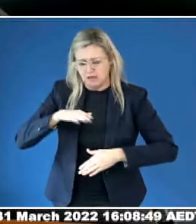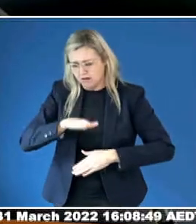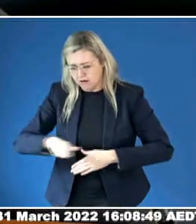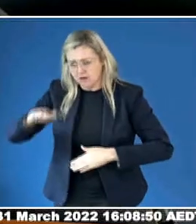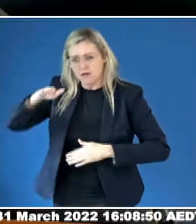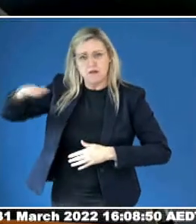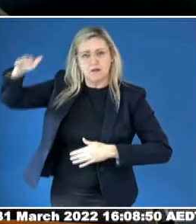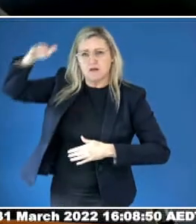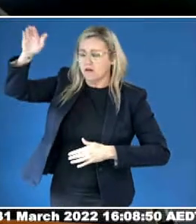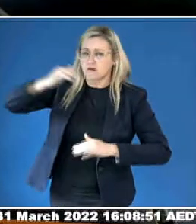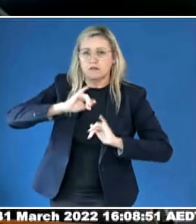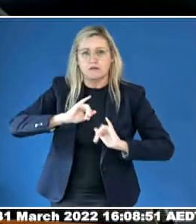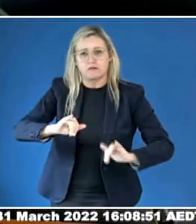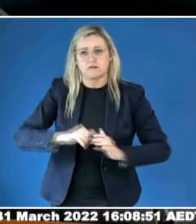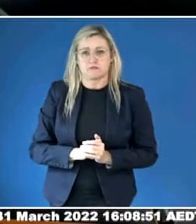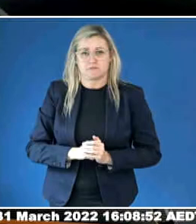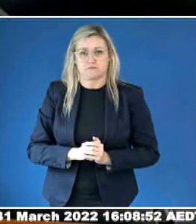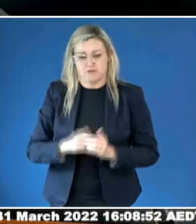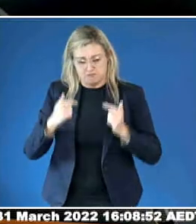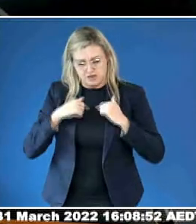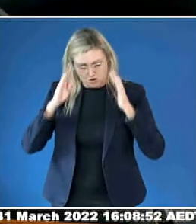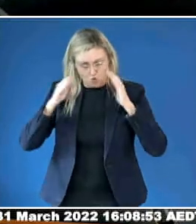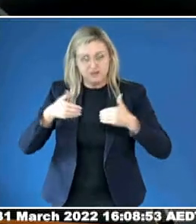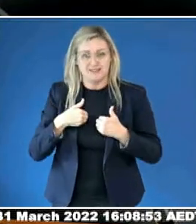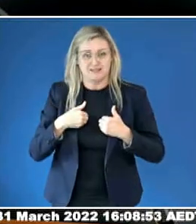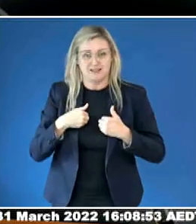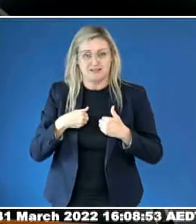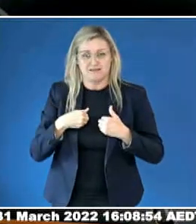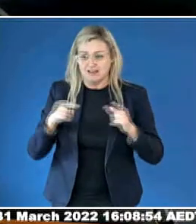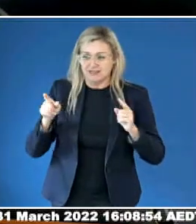It's no wonder that so-called "high functioning" autistic women are 13 times more likely to commit suicide than the general population.